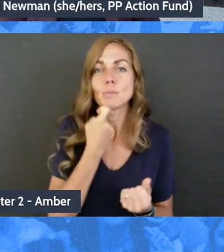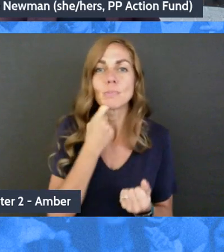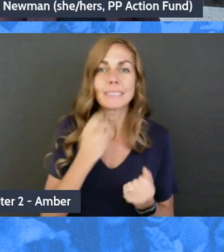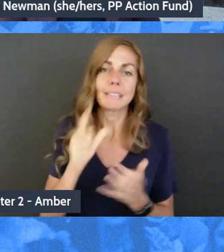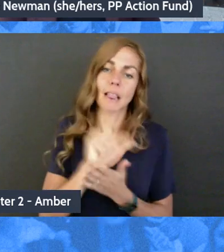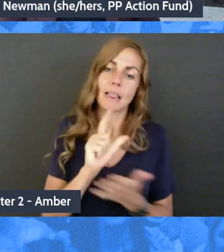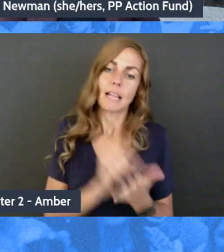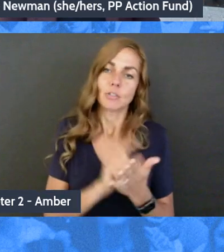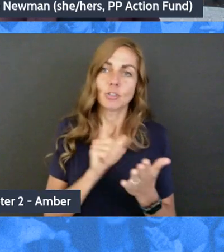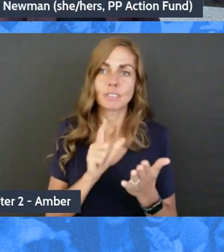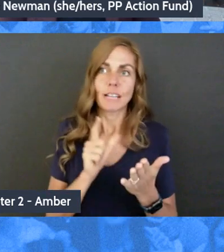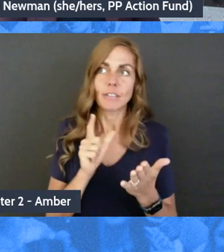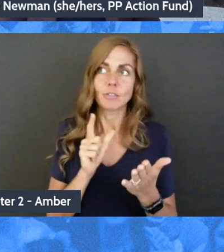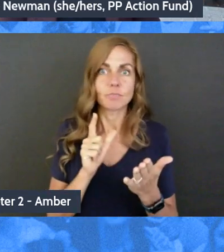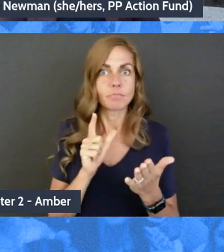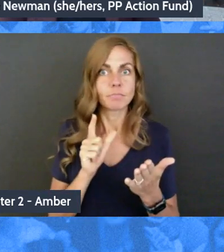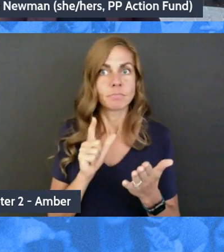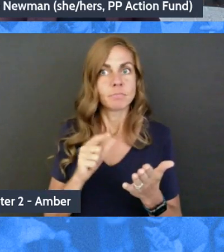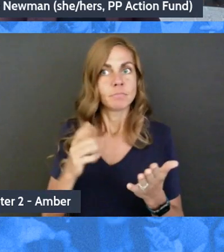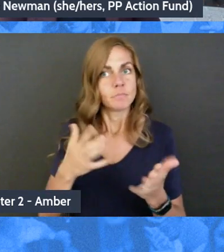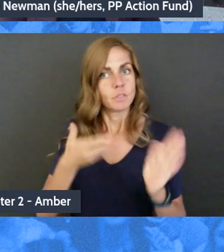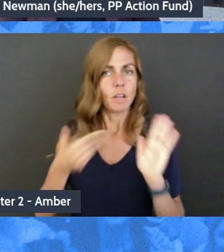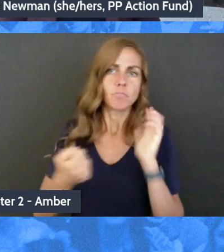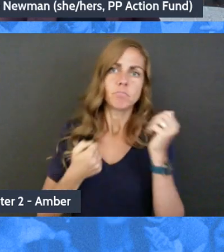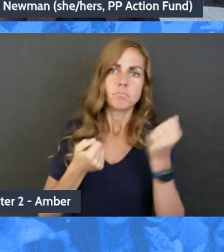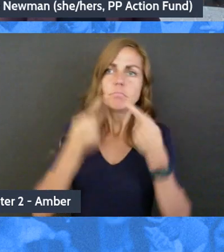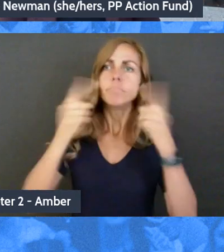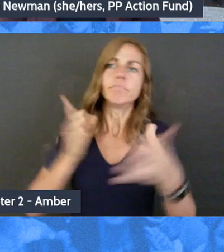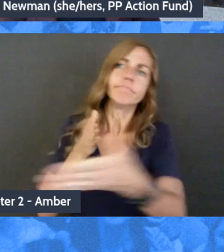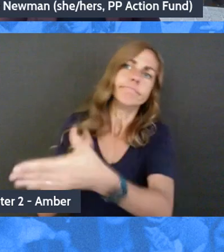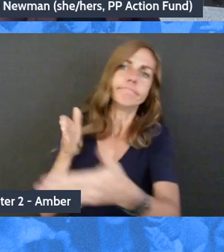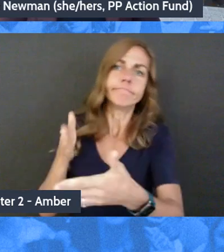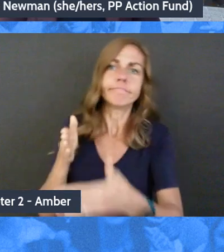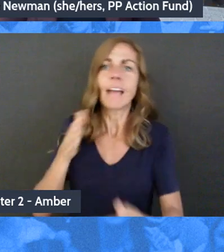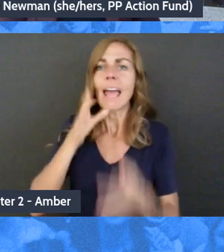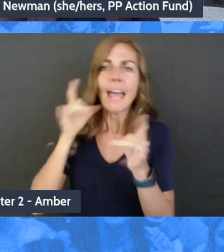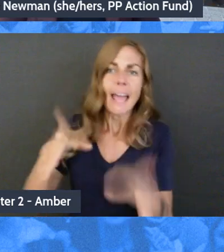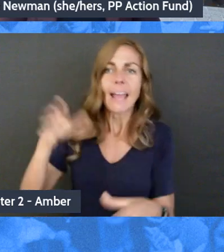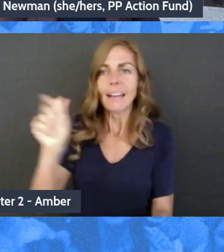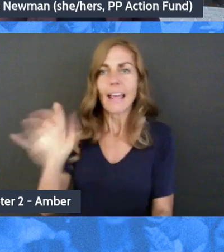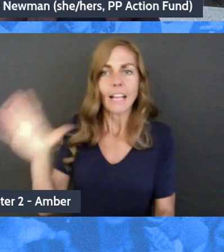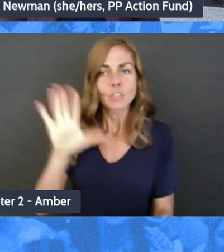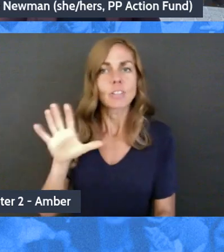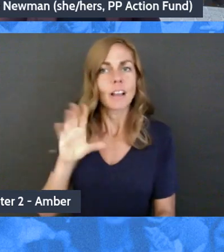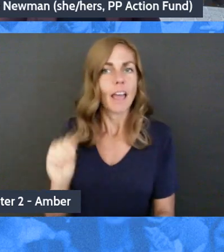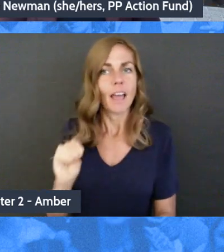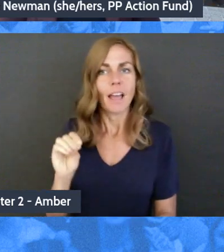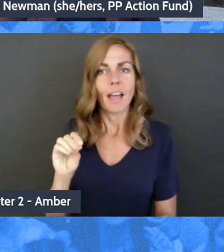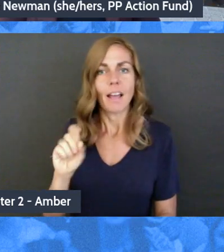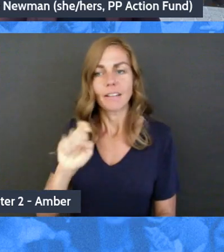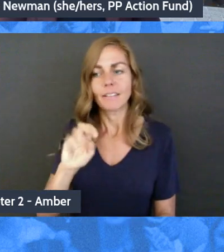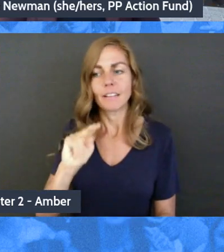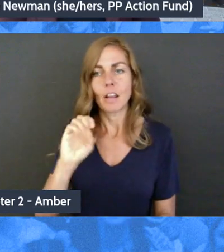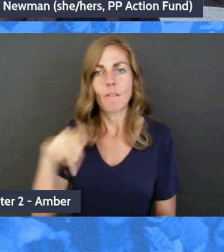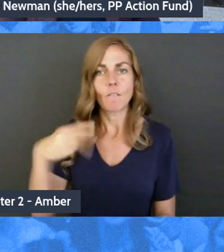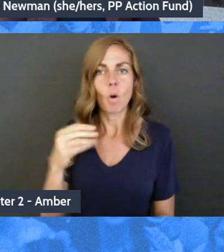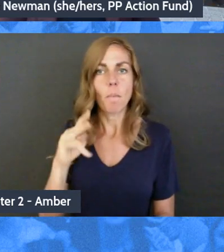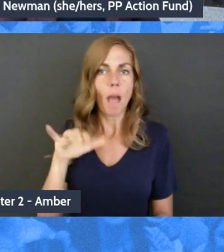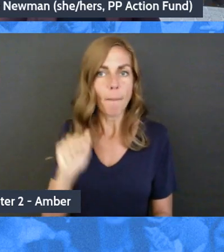and xenophobia as many of our members have dealt with during COVID-19. And then lastly, we pulled together 30 civil rights groups